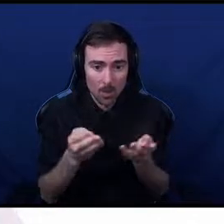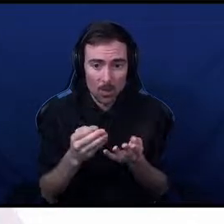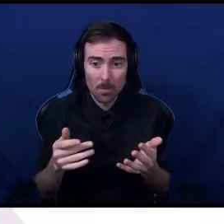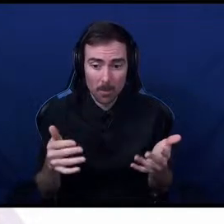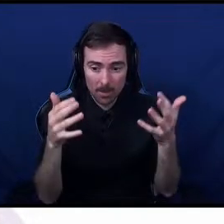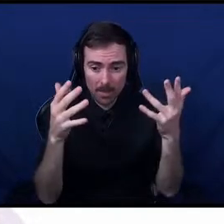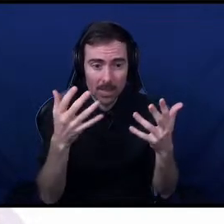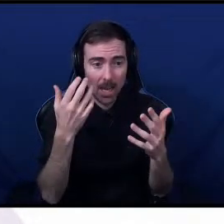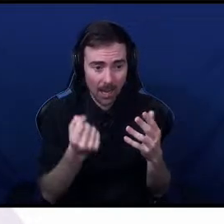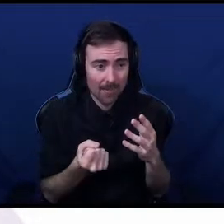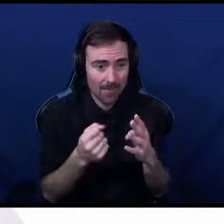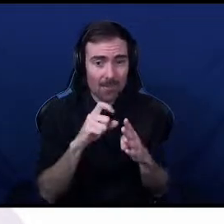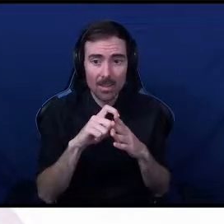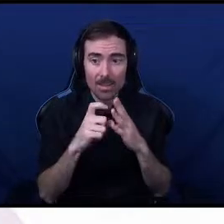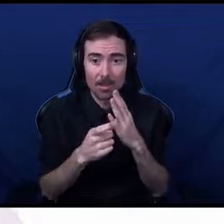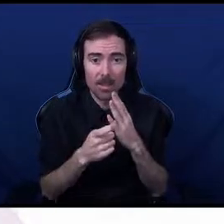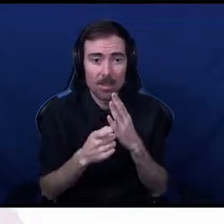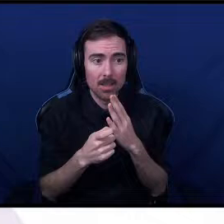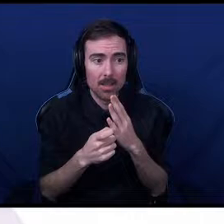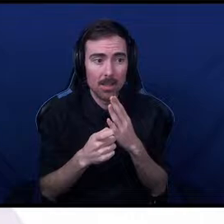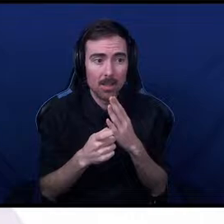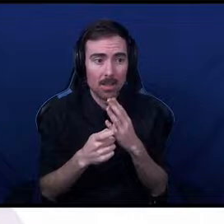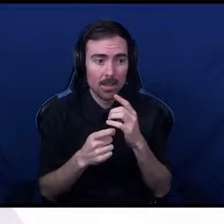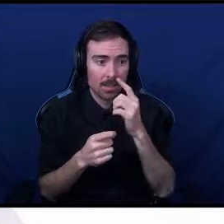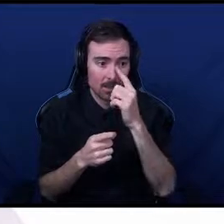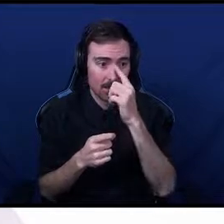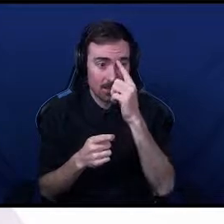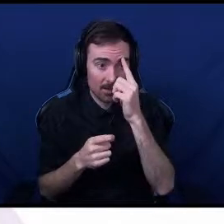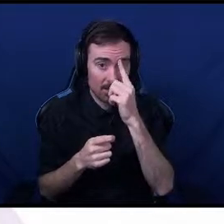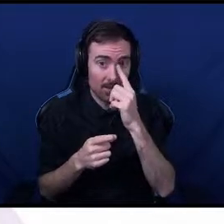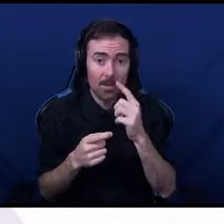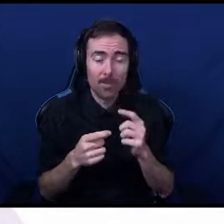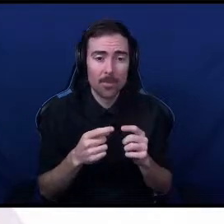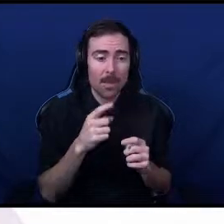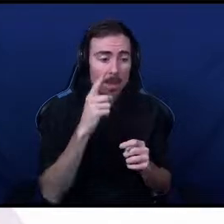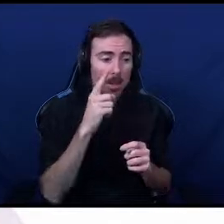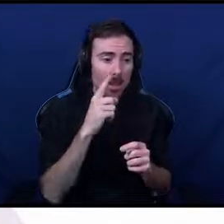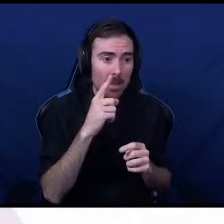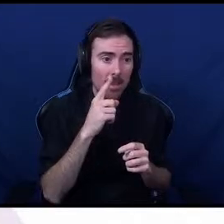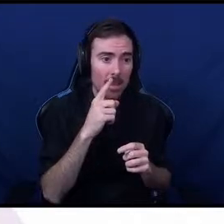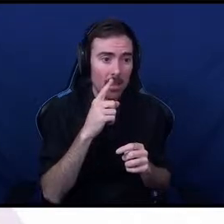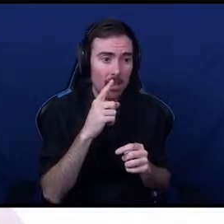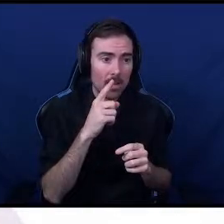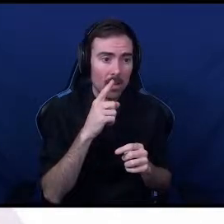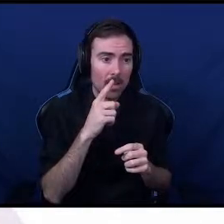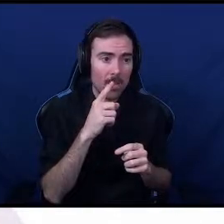And we end up with statistics like these, two thirds of the working population, two thirds of working age, people with